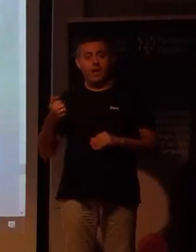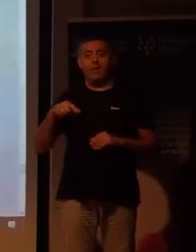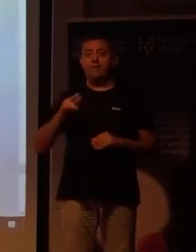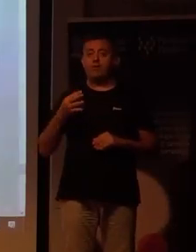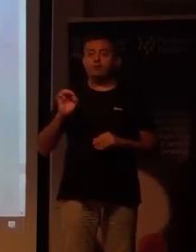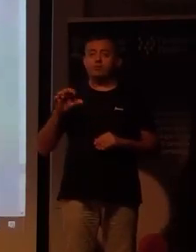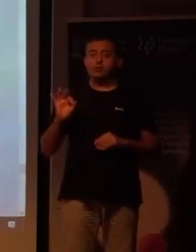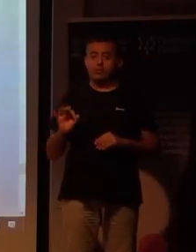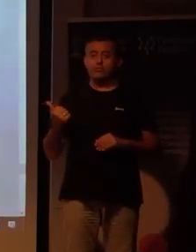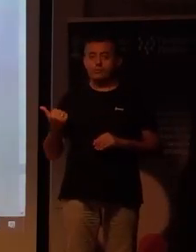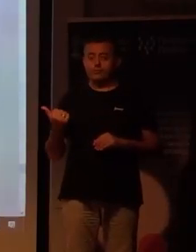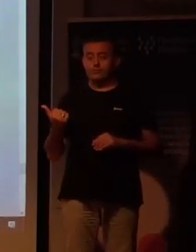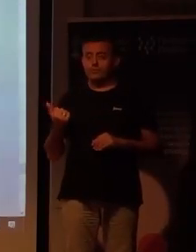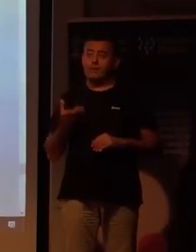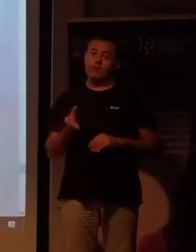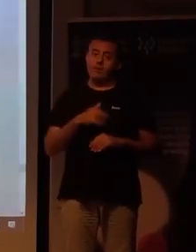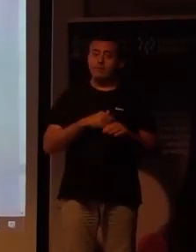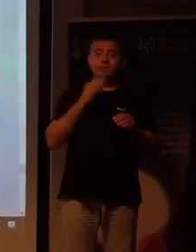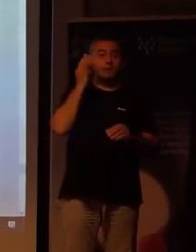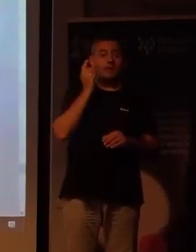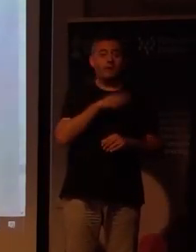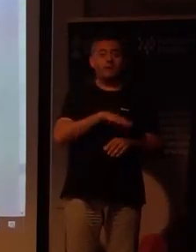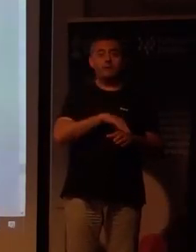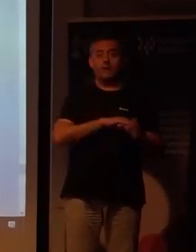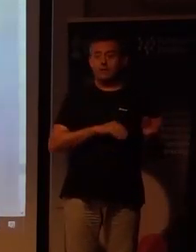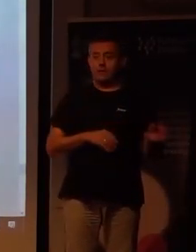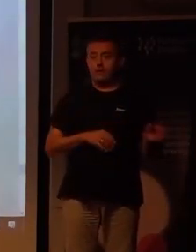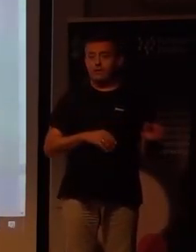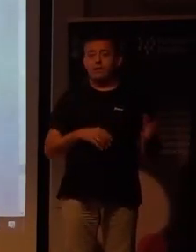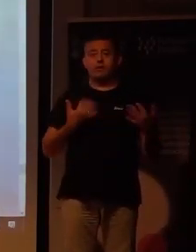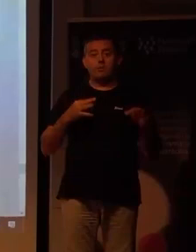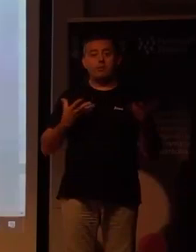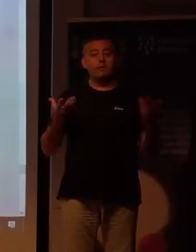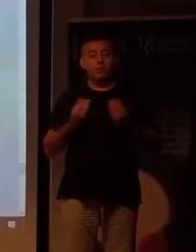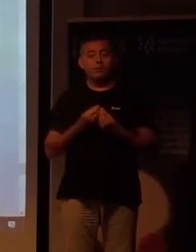as if he is smelling a little fertilizer and the girl on the left is not even the girl who normally works with us on the project,